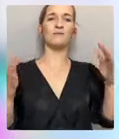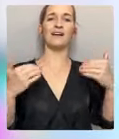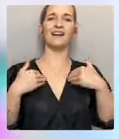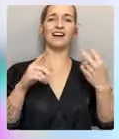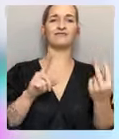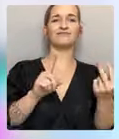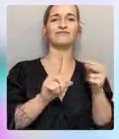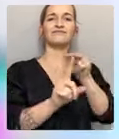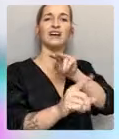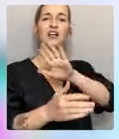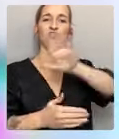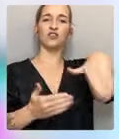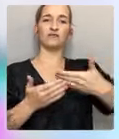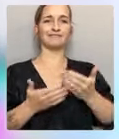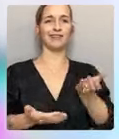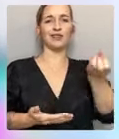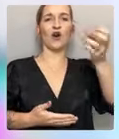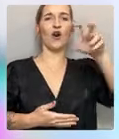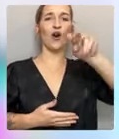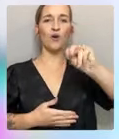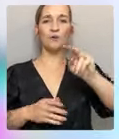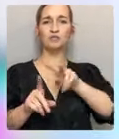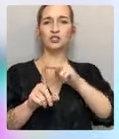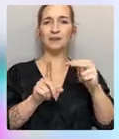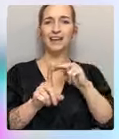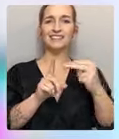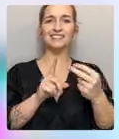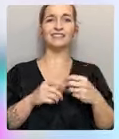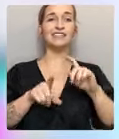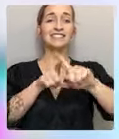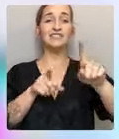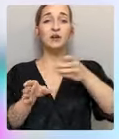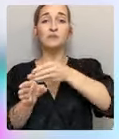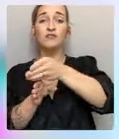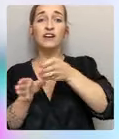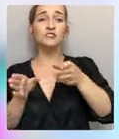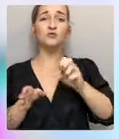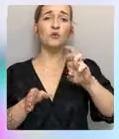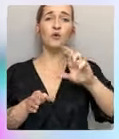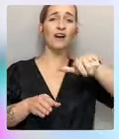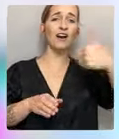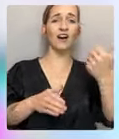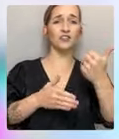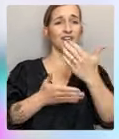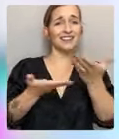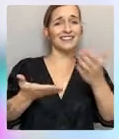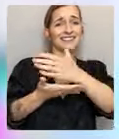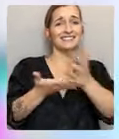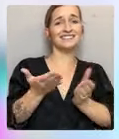from their own perspective, no matter if it's professions or other parts.